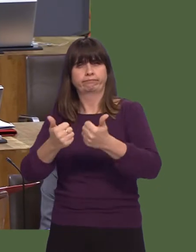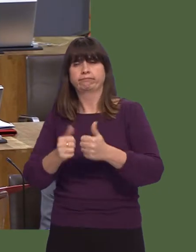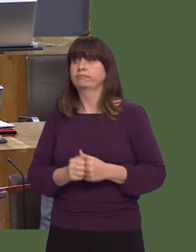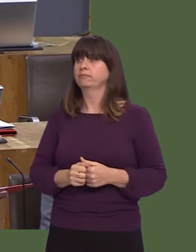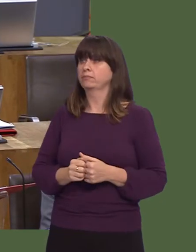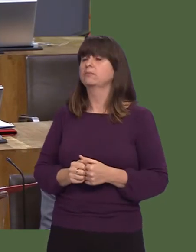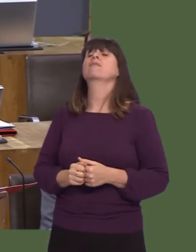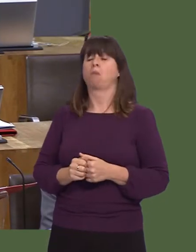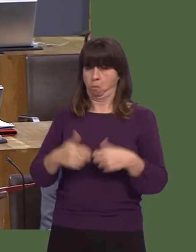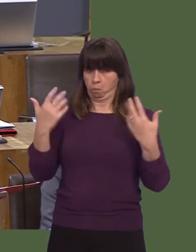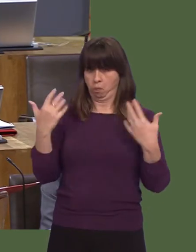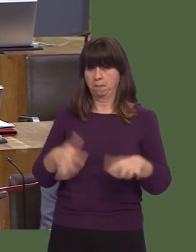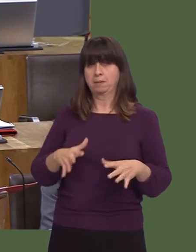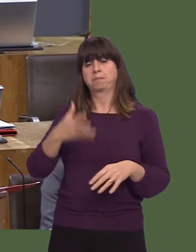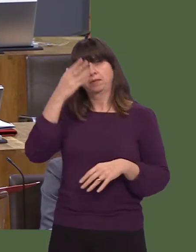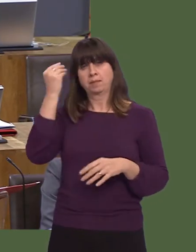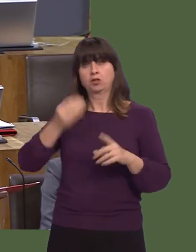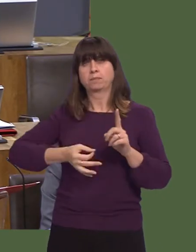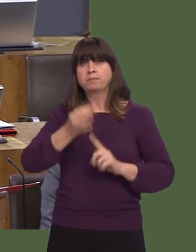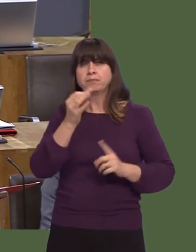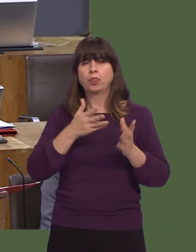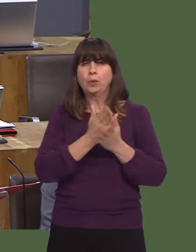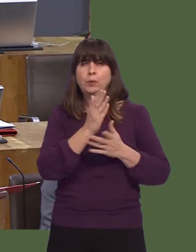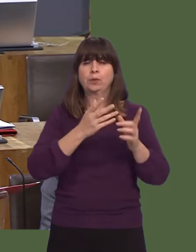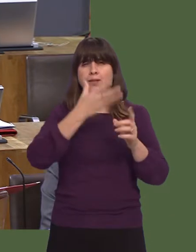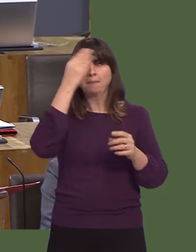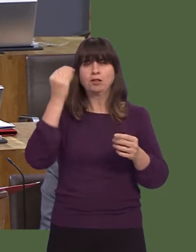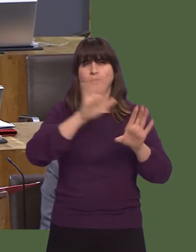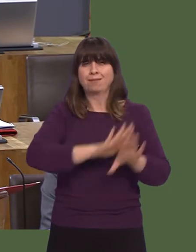nation through developing and implementing a new national dementia plan. We hope to have